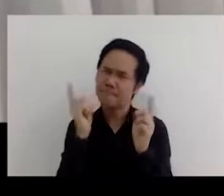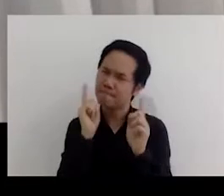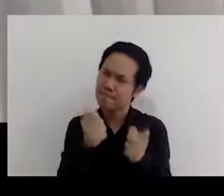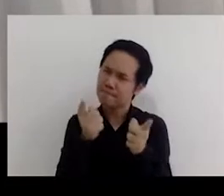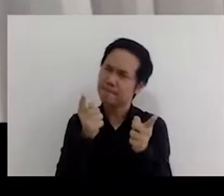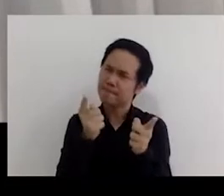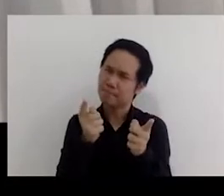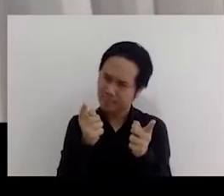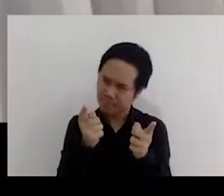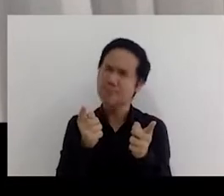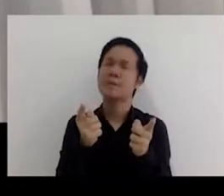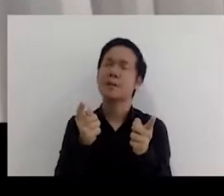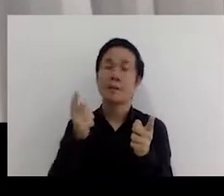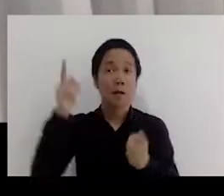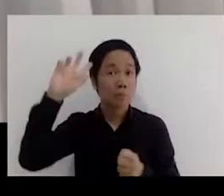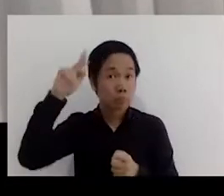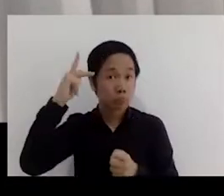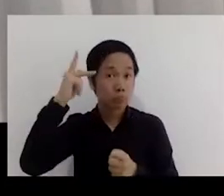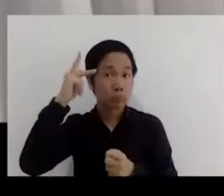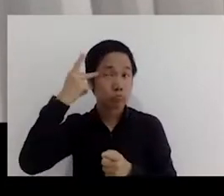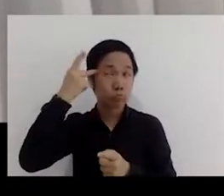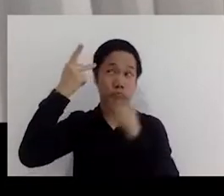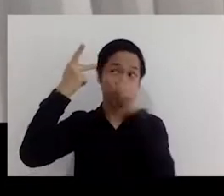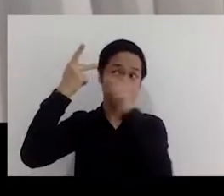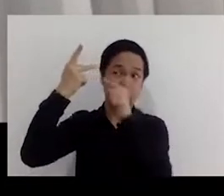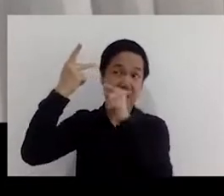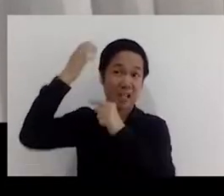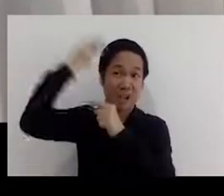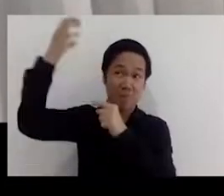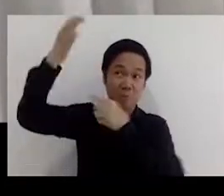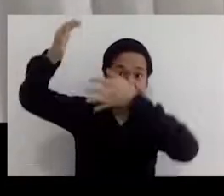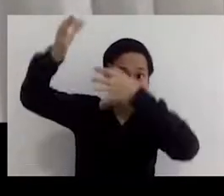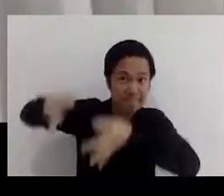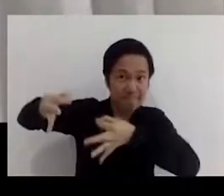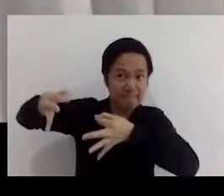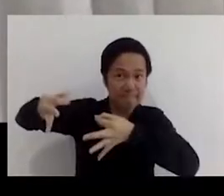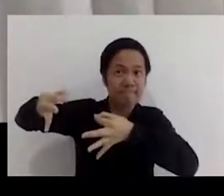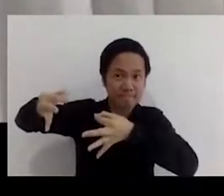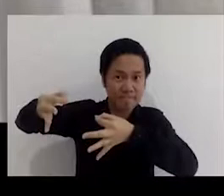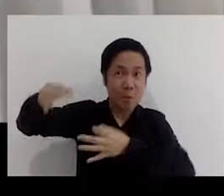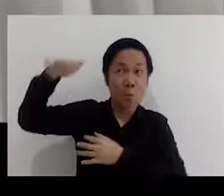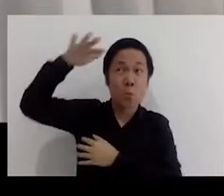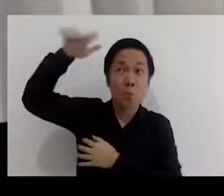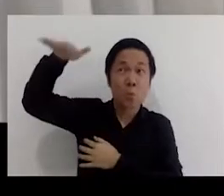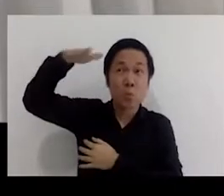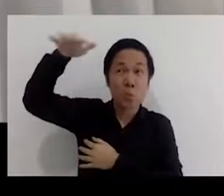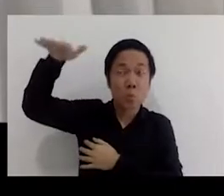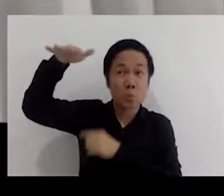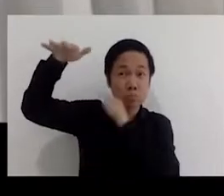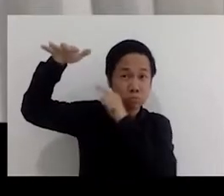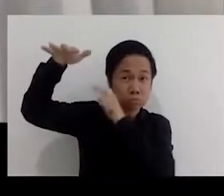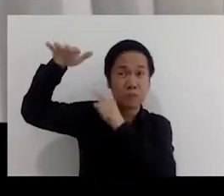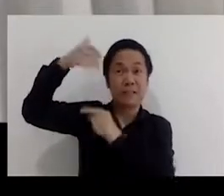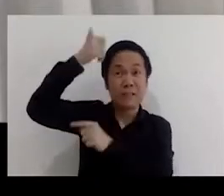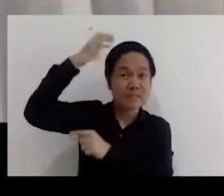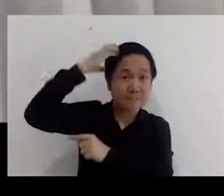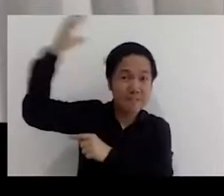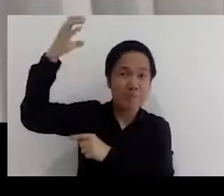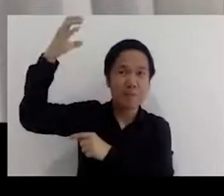political decision at the level of the States Parties.